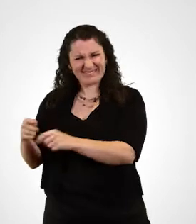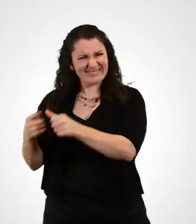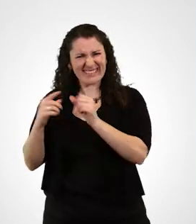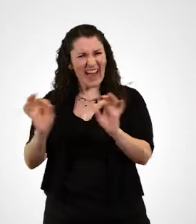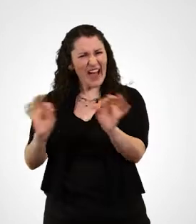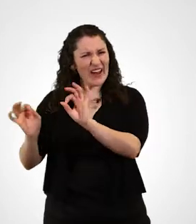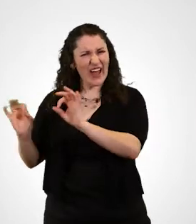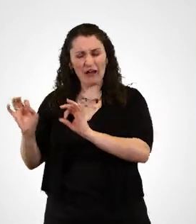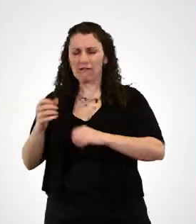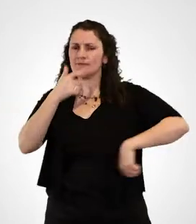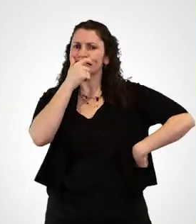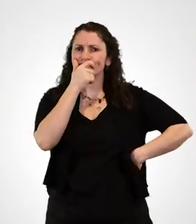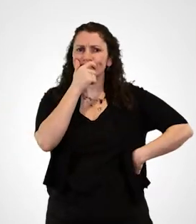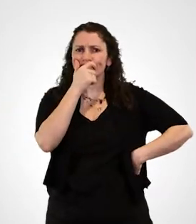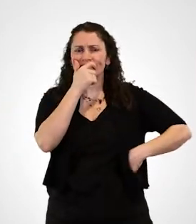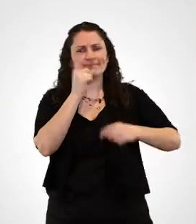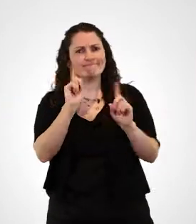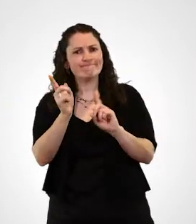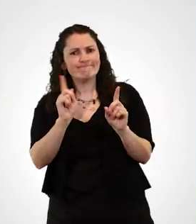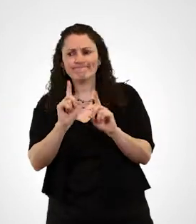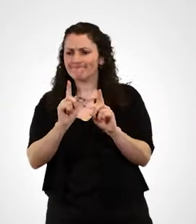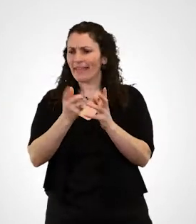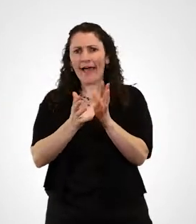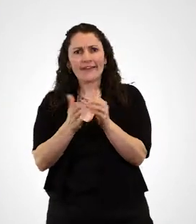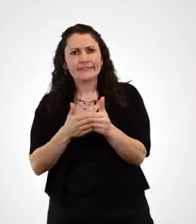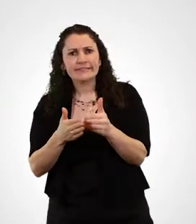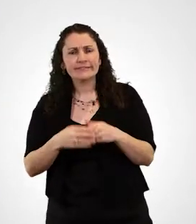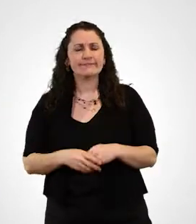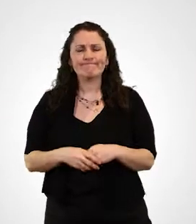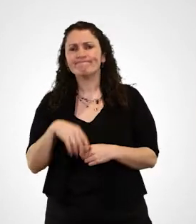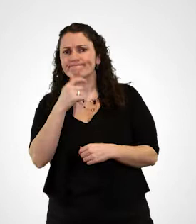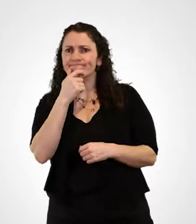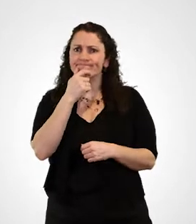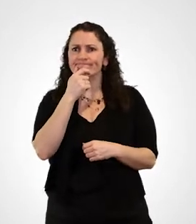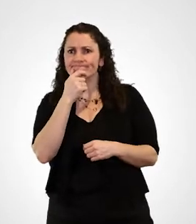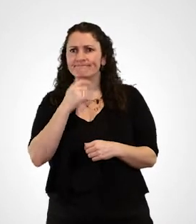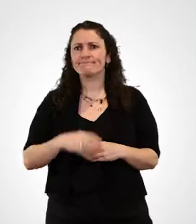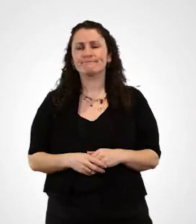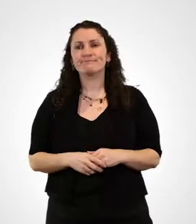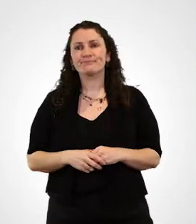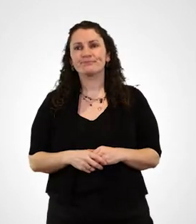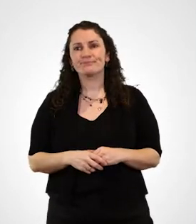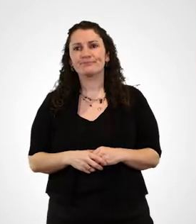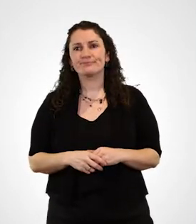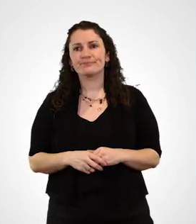No? Oh, no, what should I do? How could I make it?